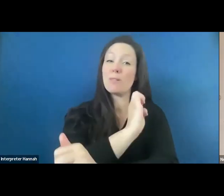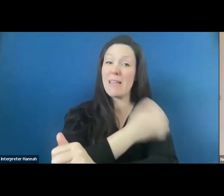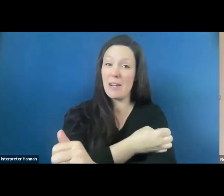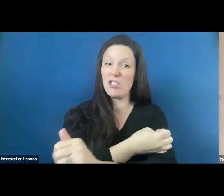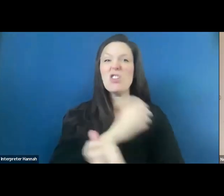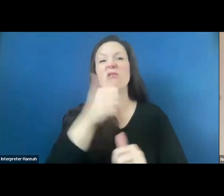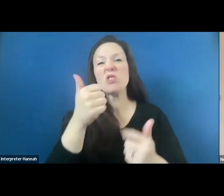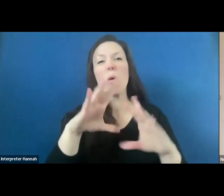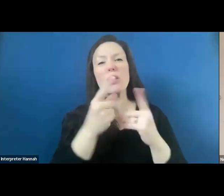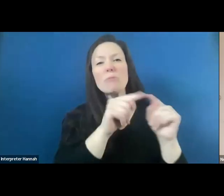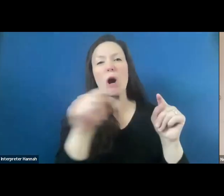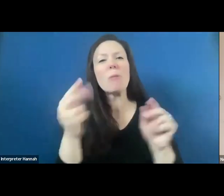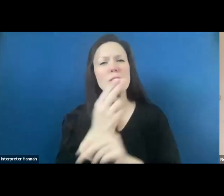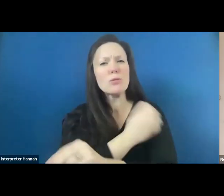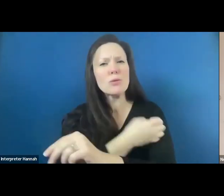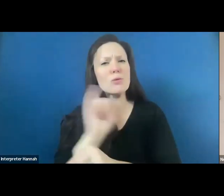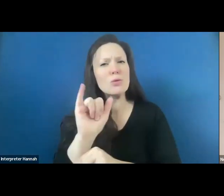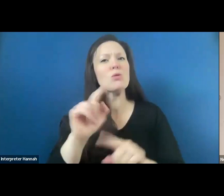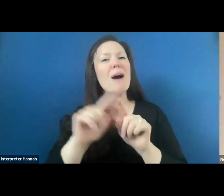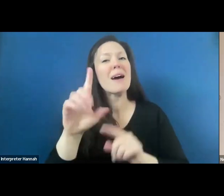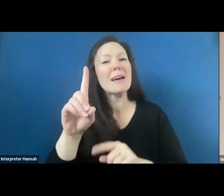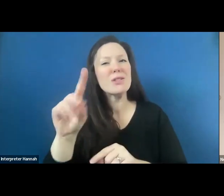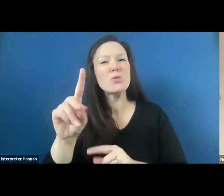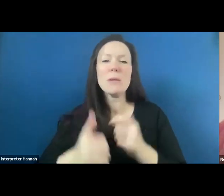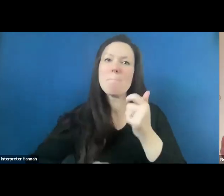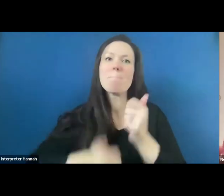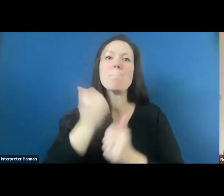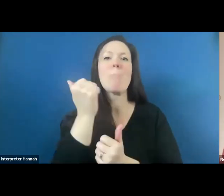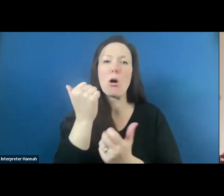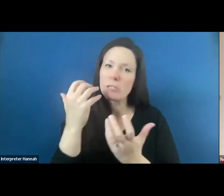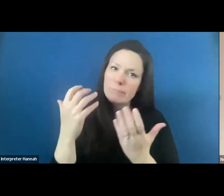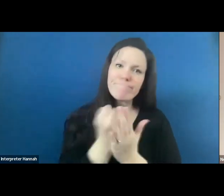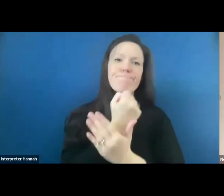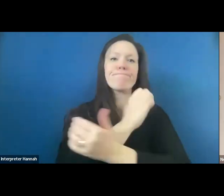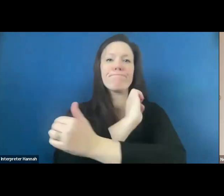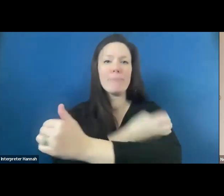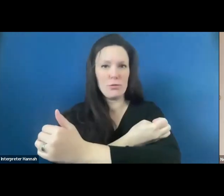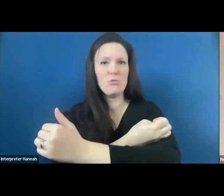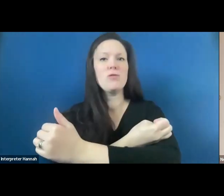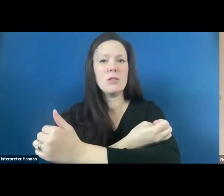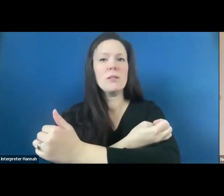and its military emissions as an institution are the single largest